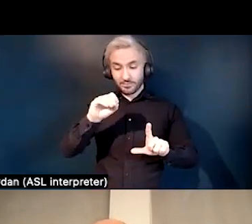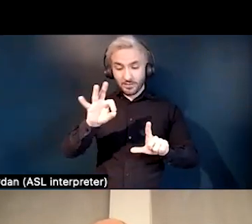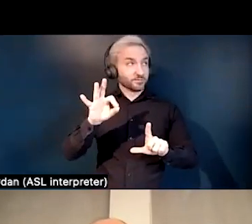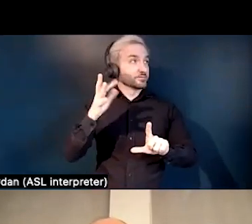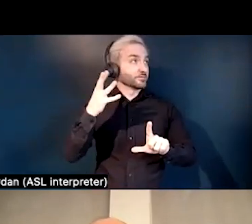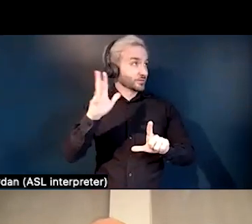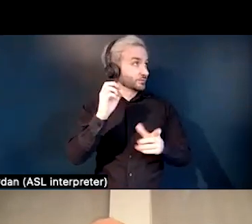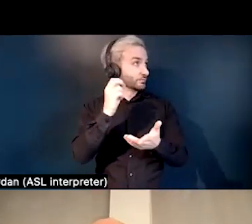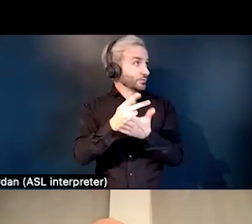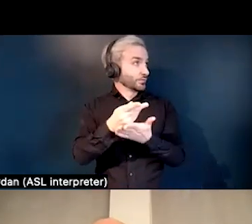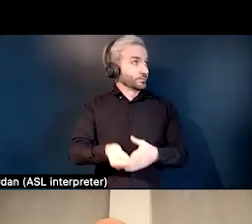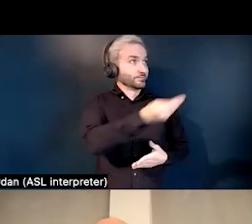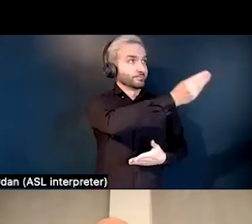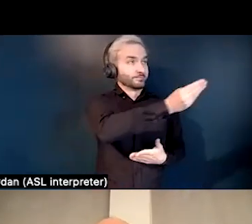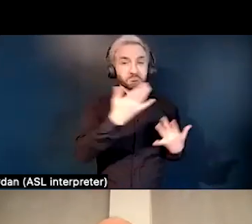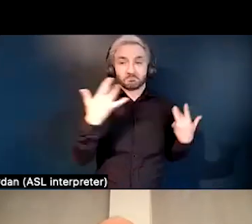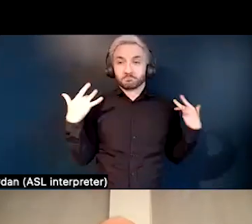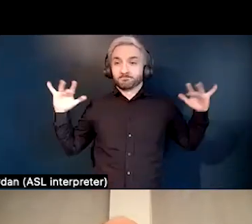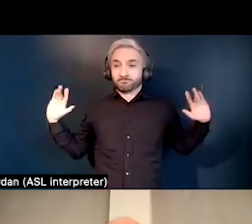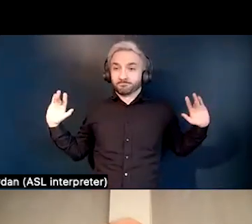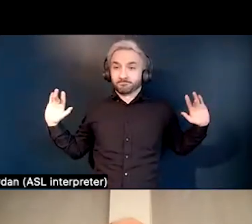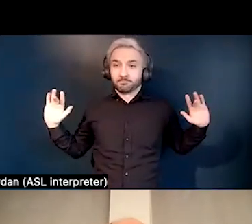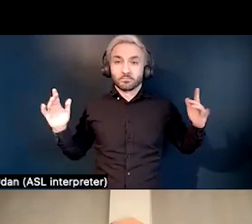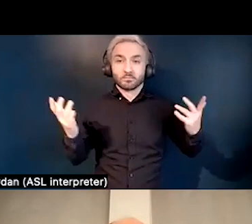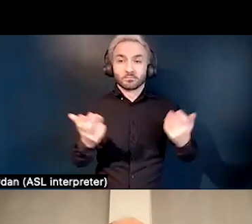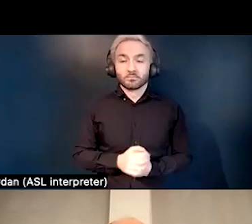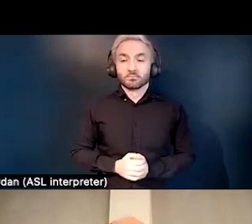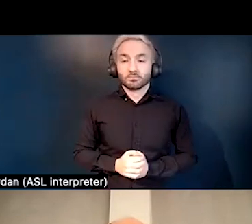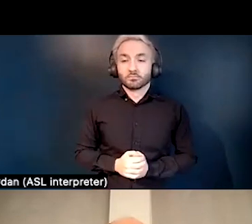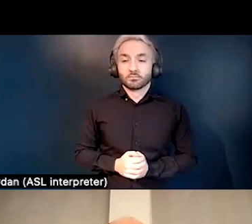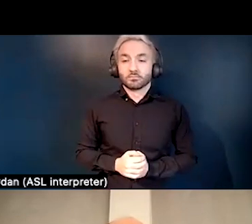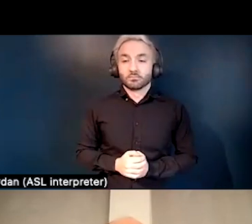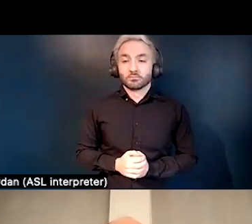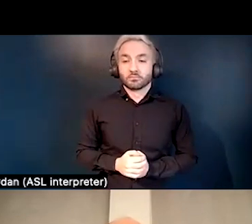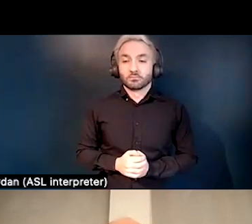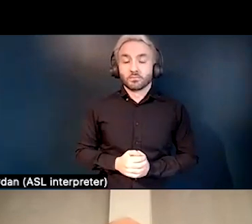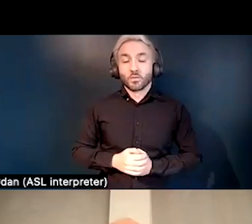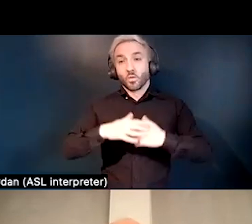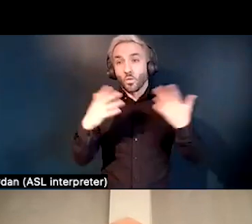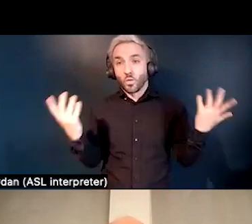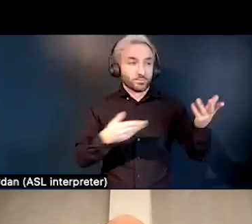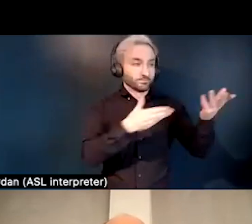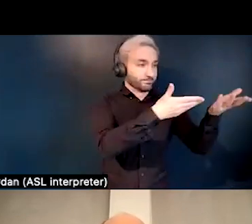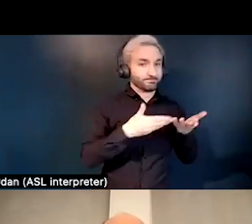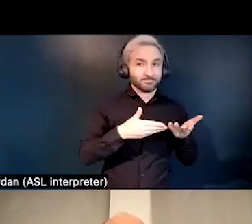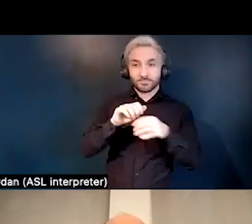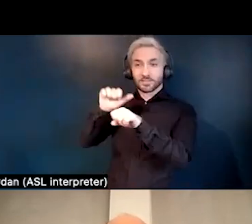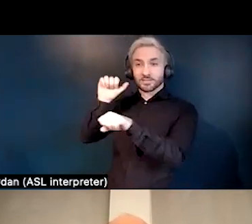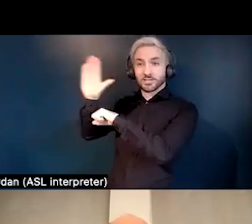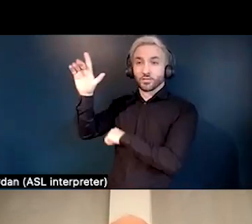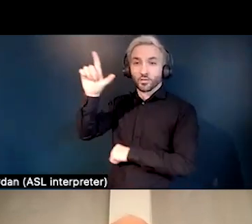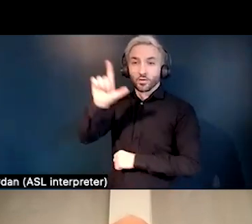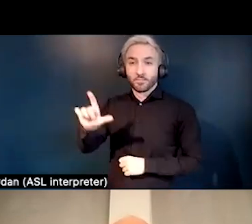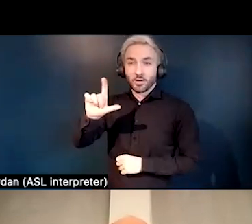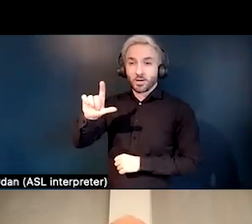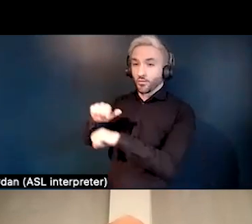in the EPUB form that are then sent to libraries and retailers often simultaneously. But these